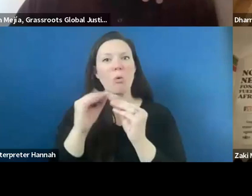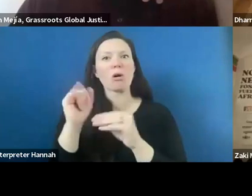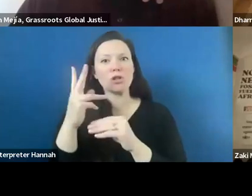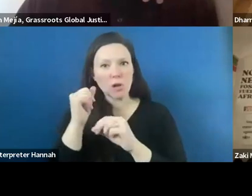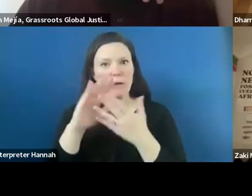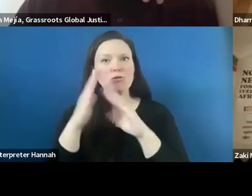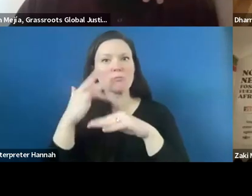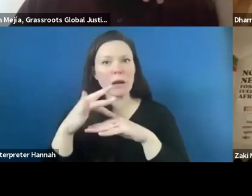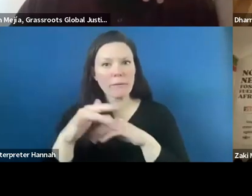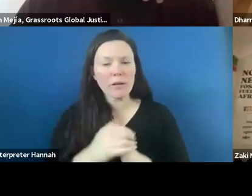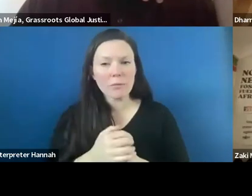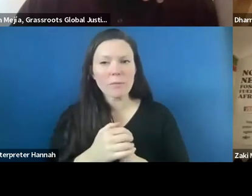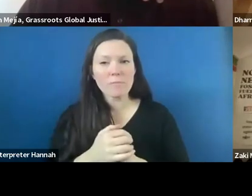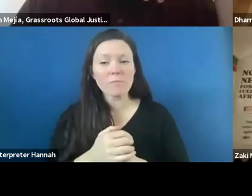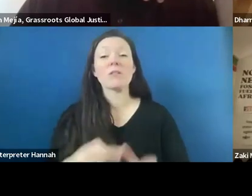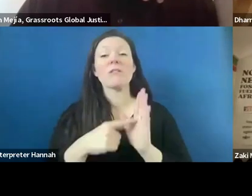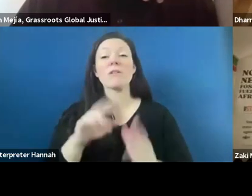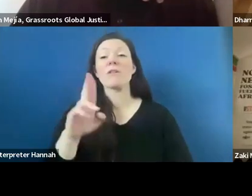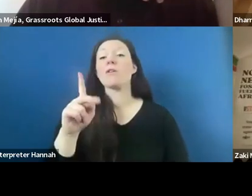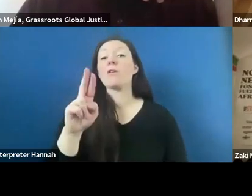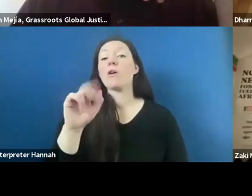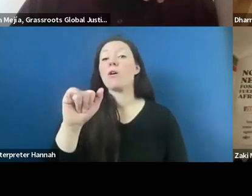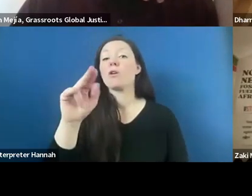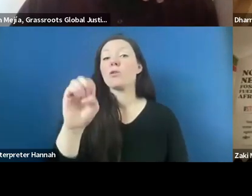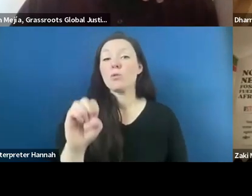If we think about Ukraine, that war